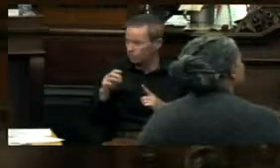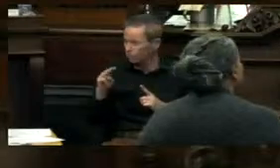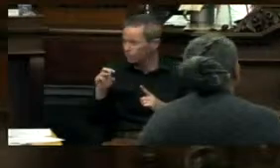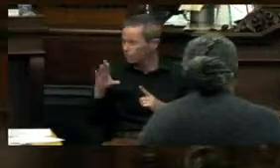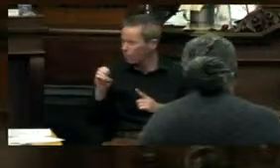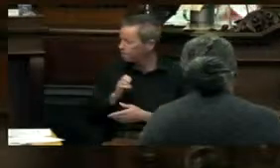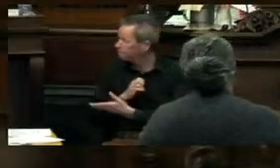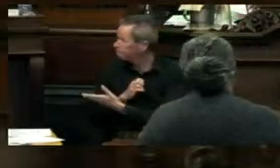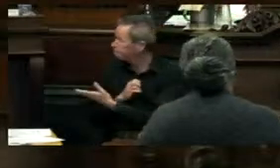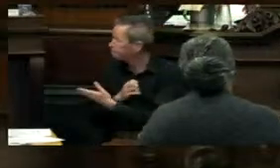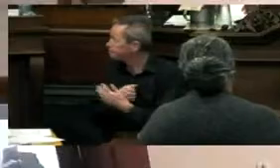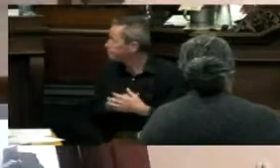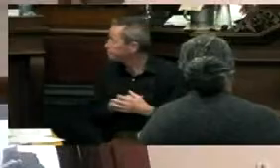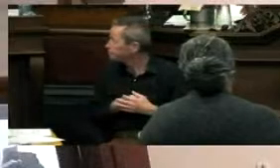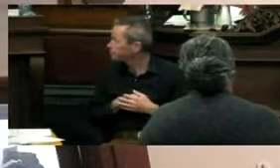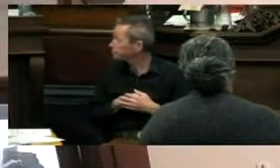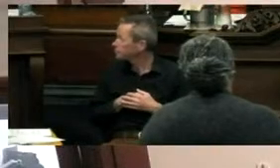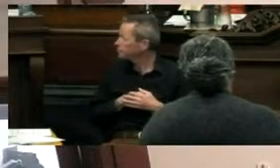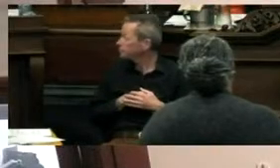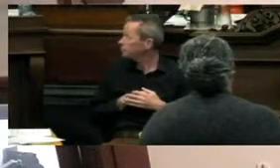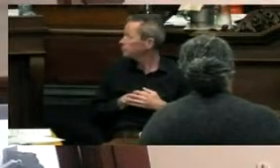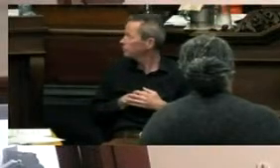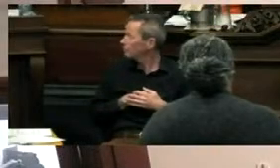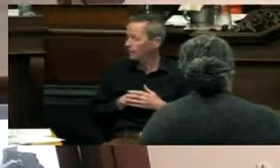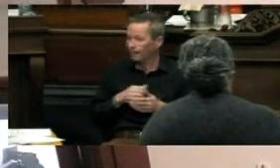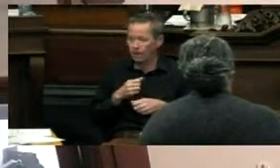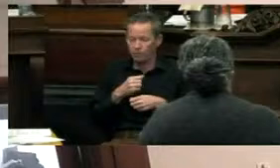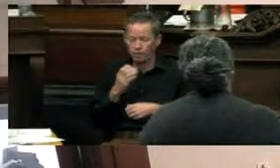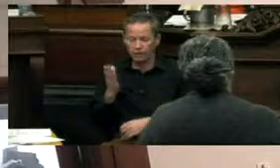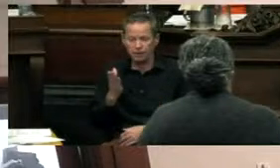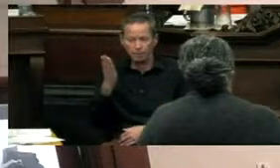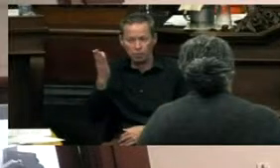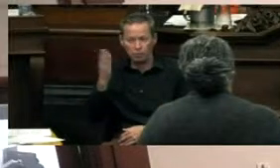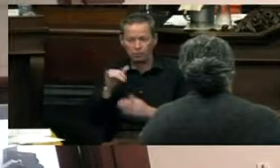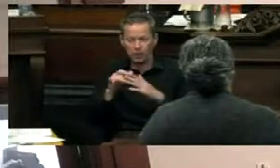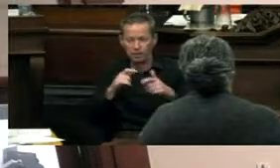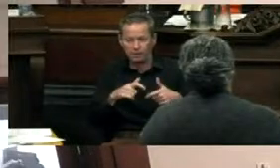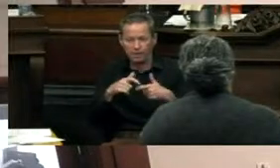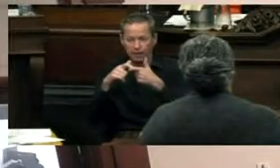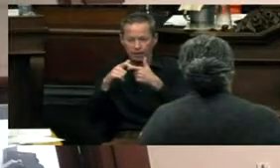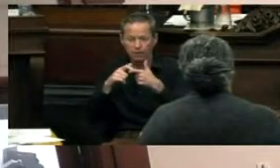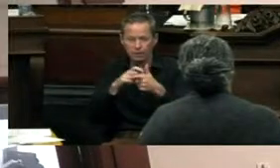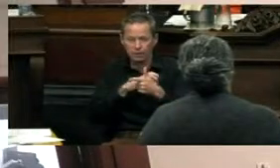entertain conversation from you.